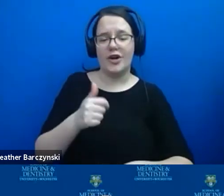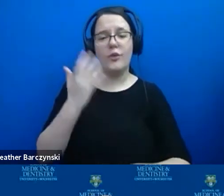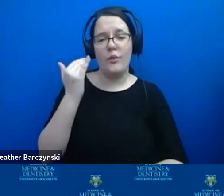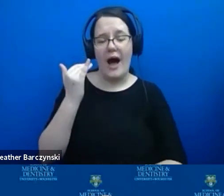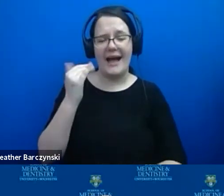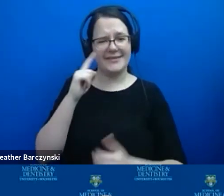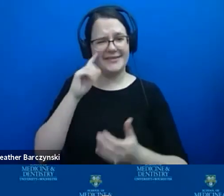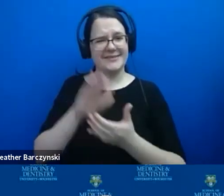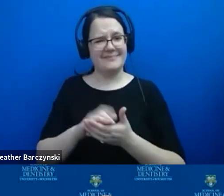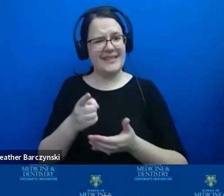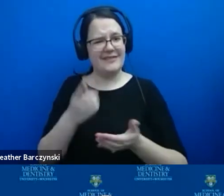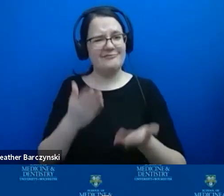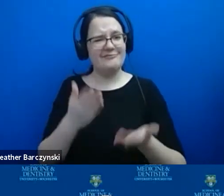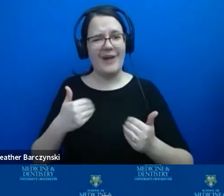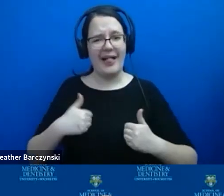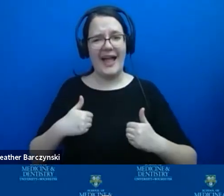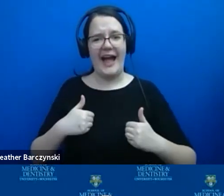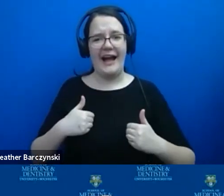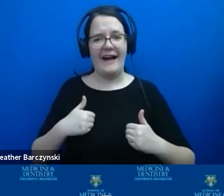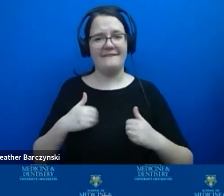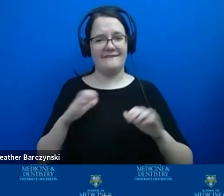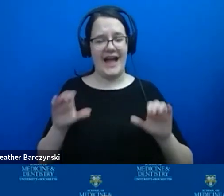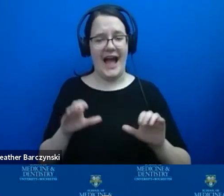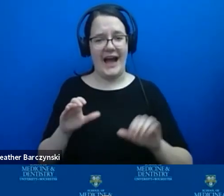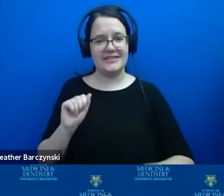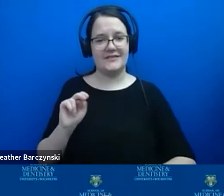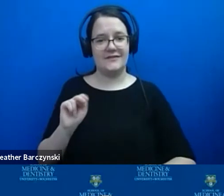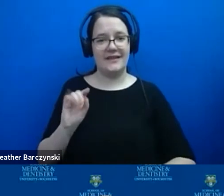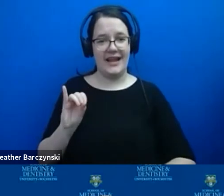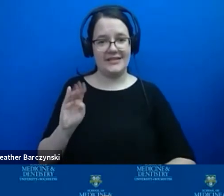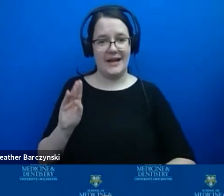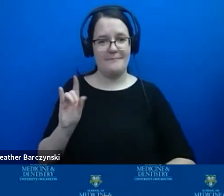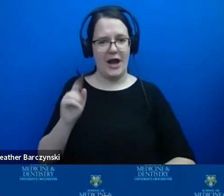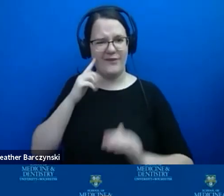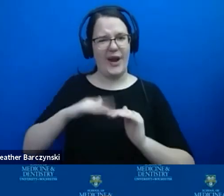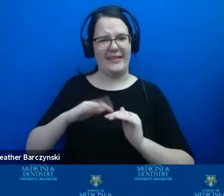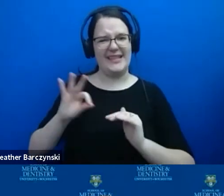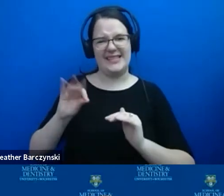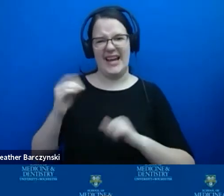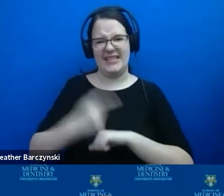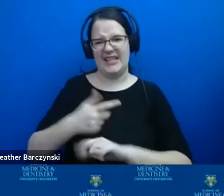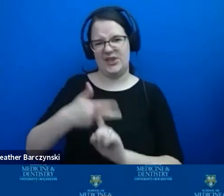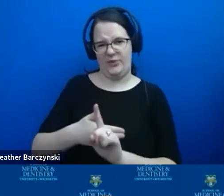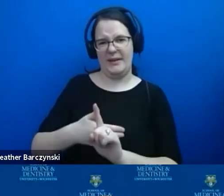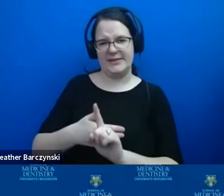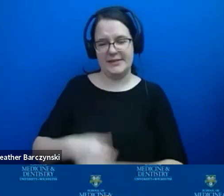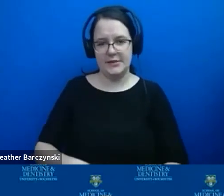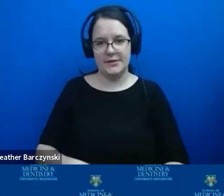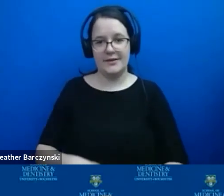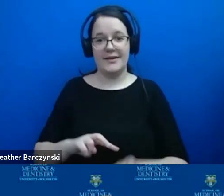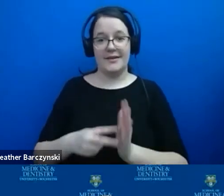probably have active antibody for at least 90 days and so you can wait uh for a time to get